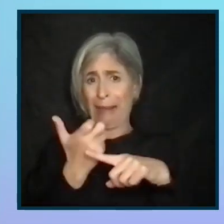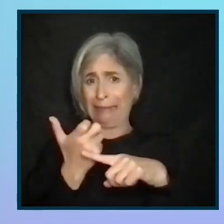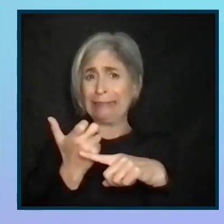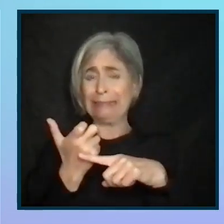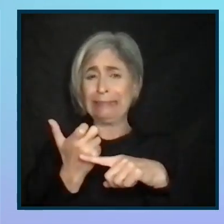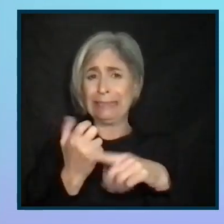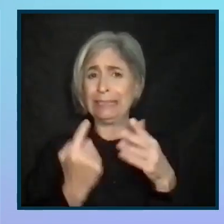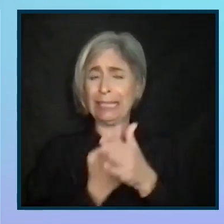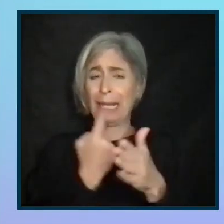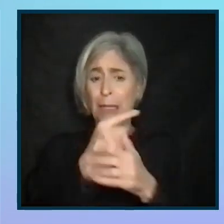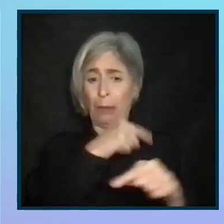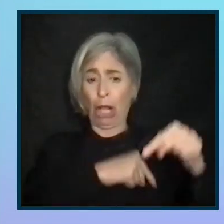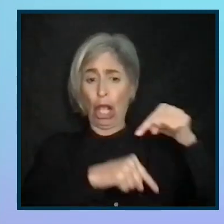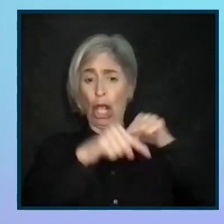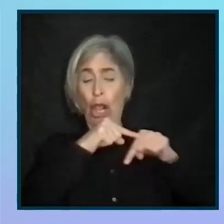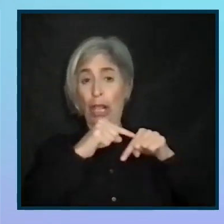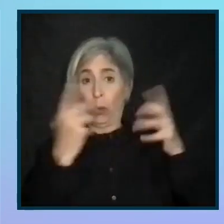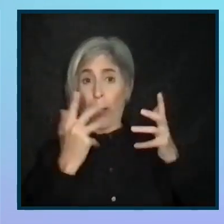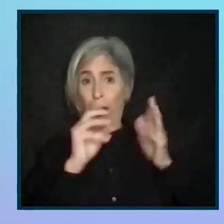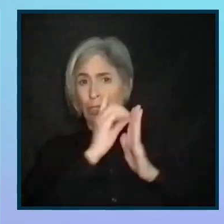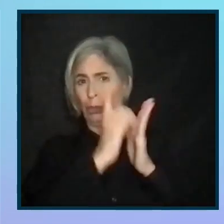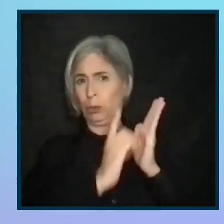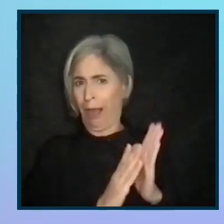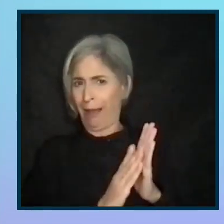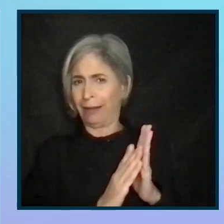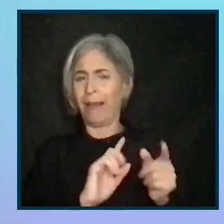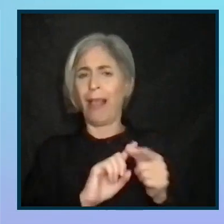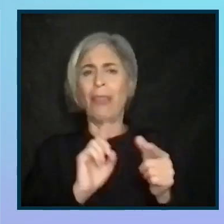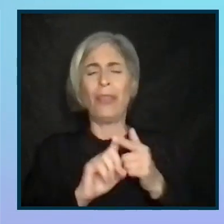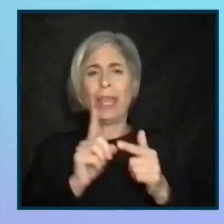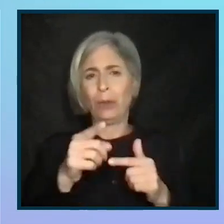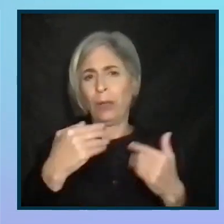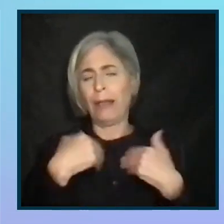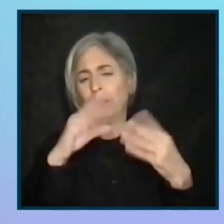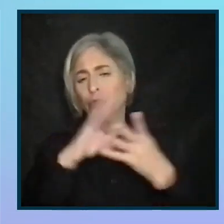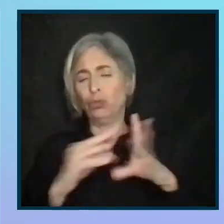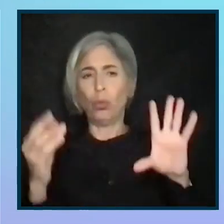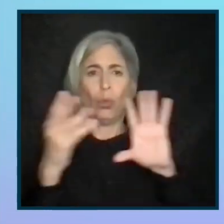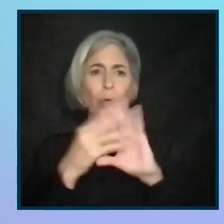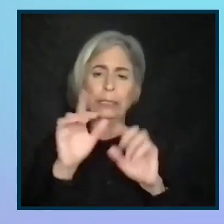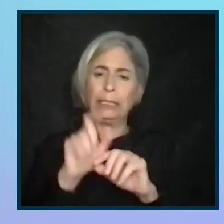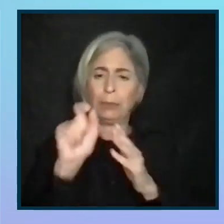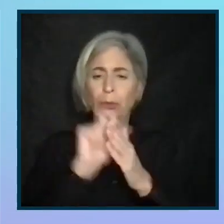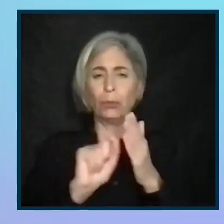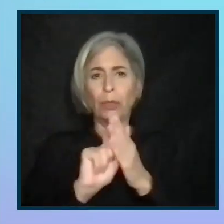they have to go all the way back to design, right? And then you have stories that need to be written for the remediation.